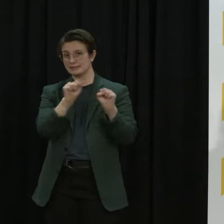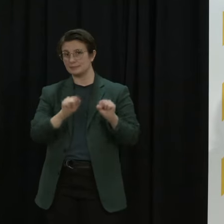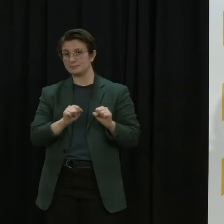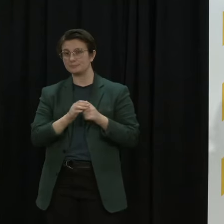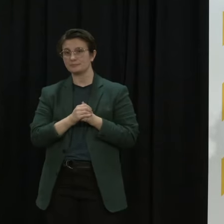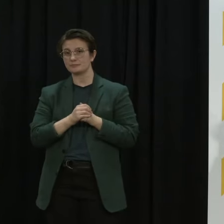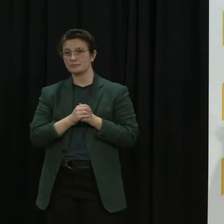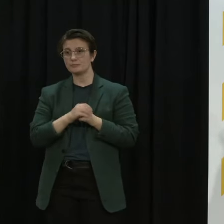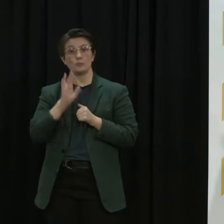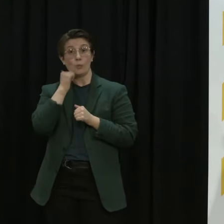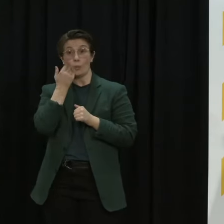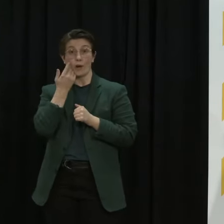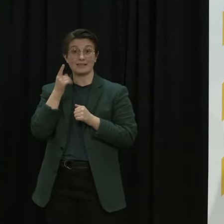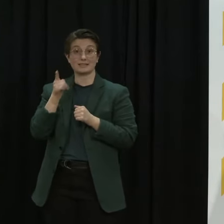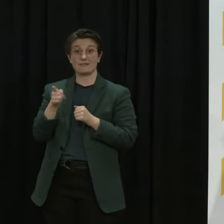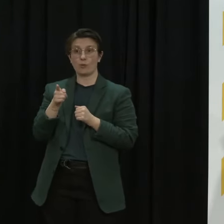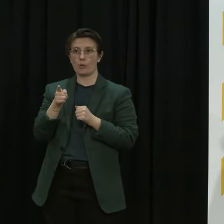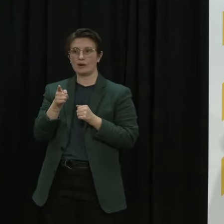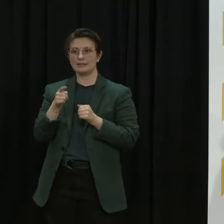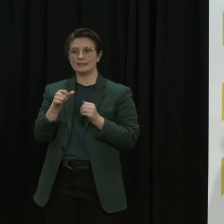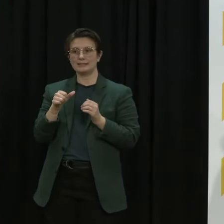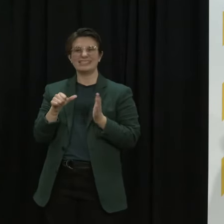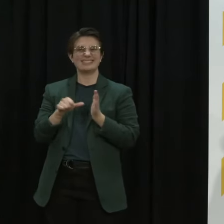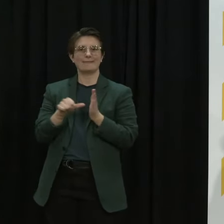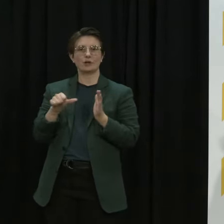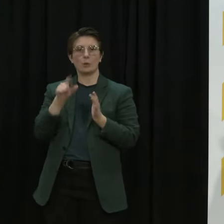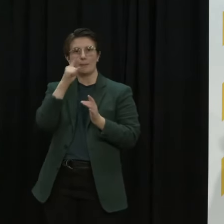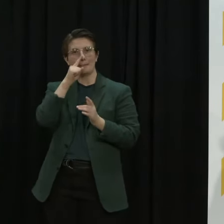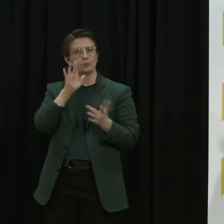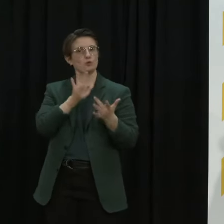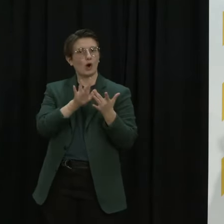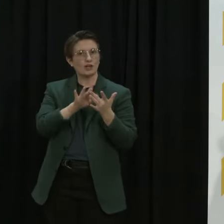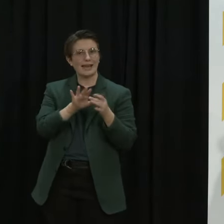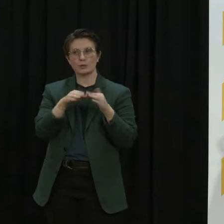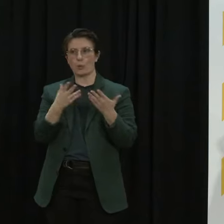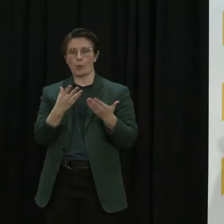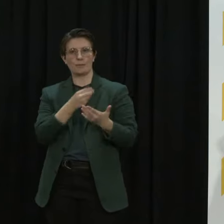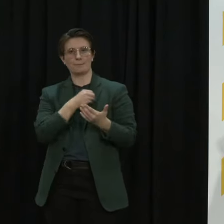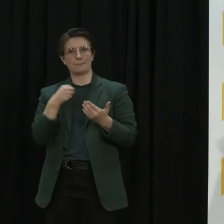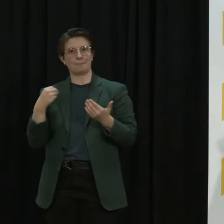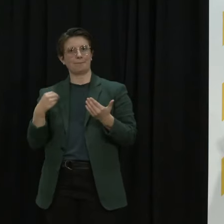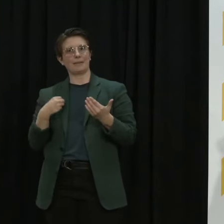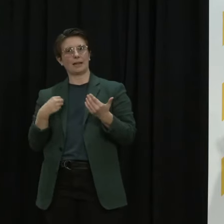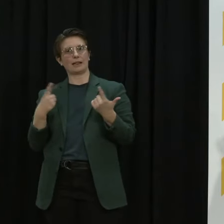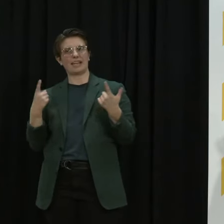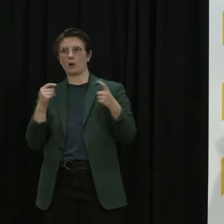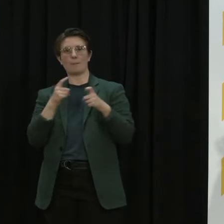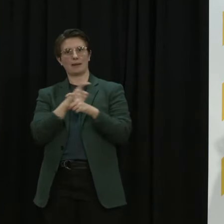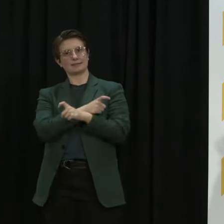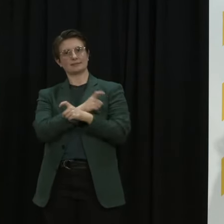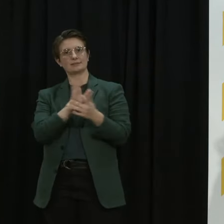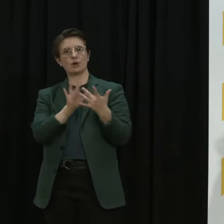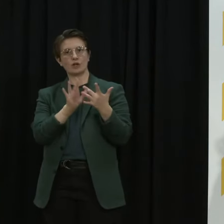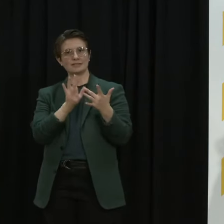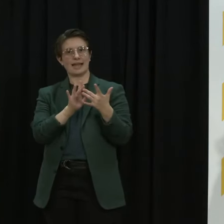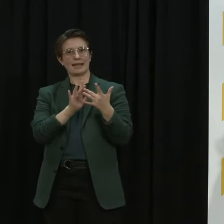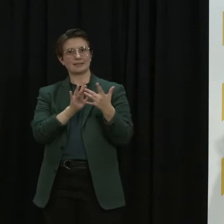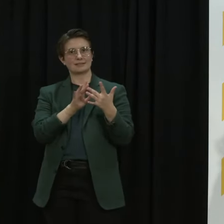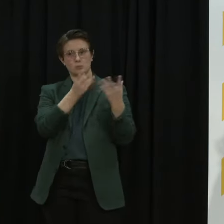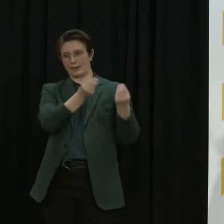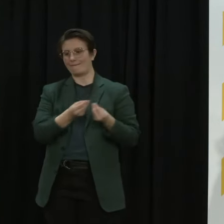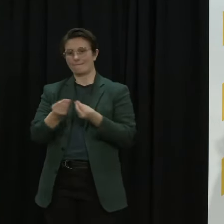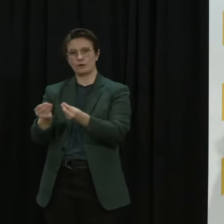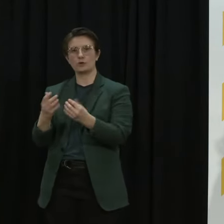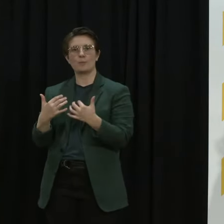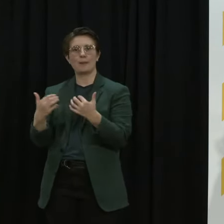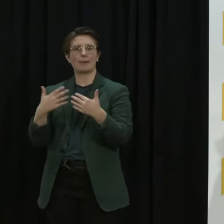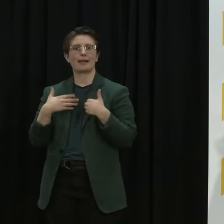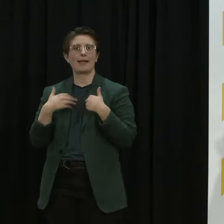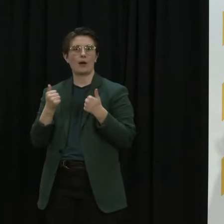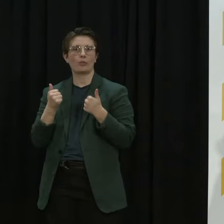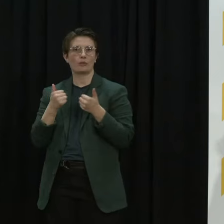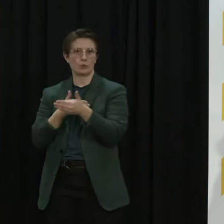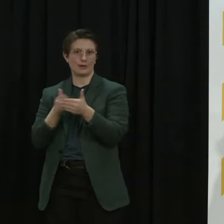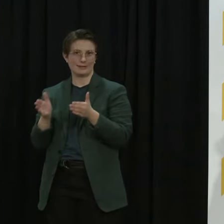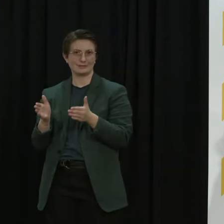tracing system is that work